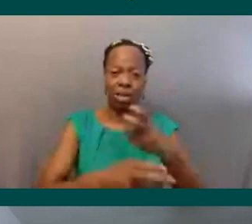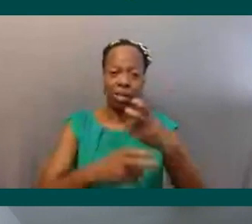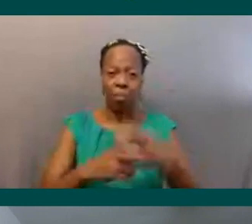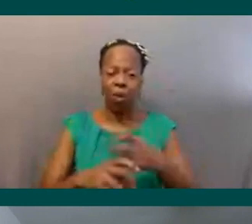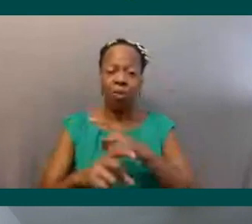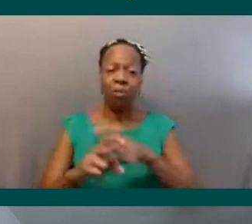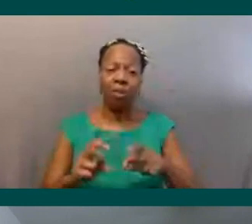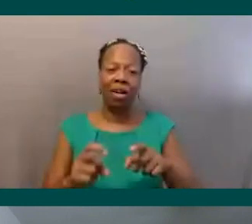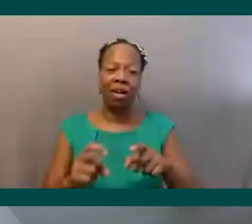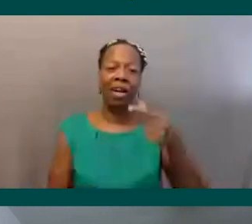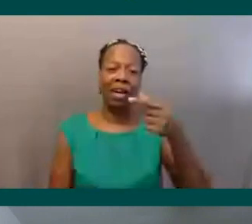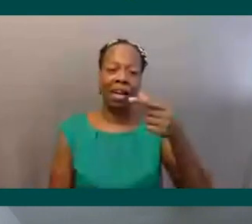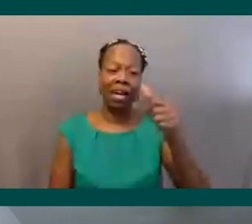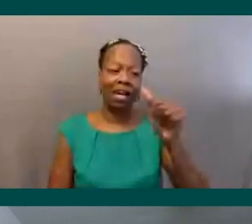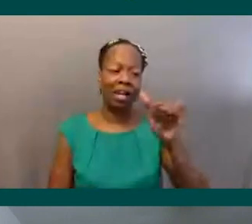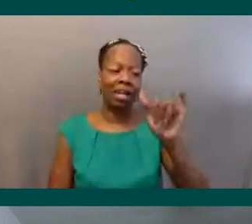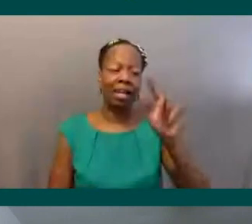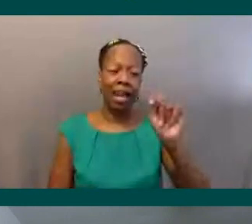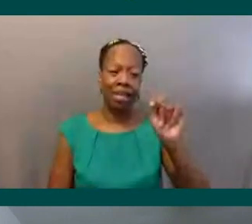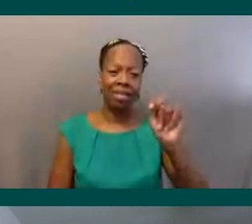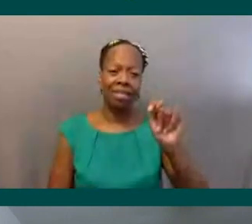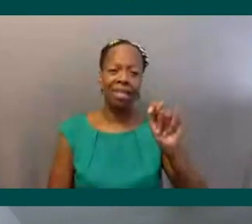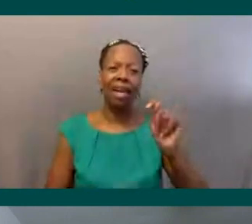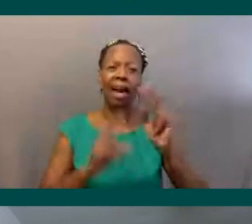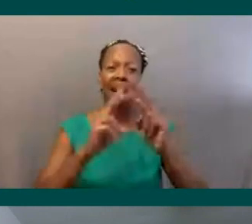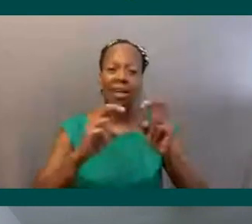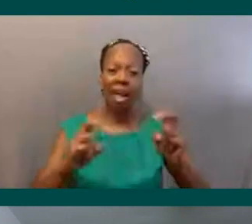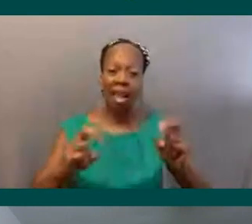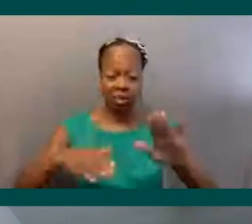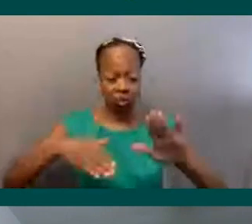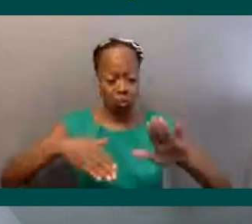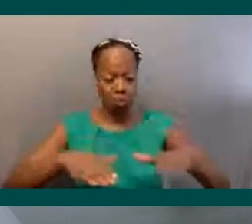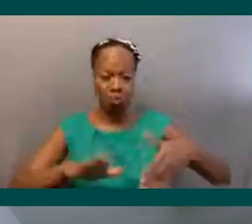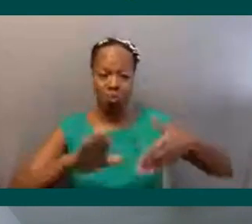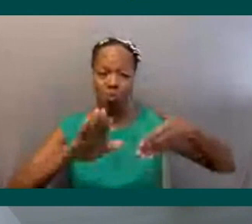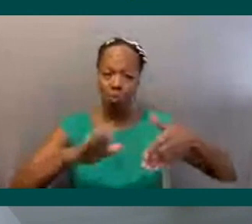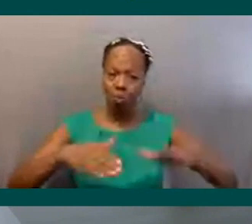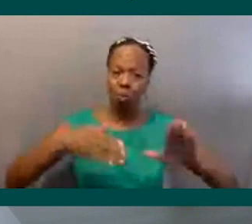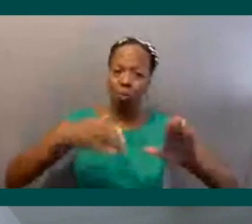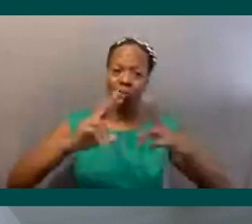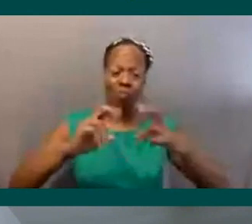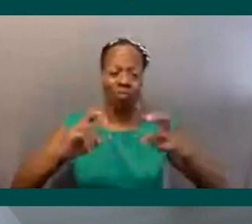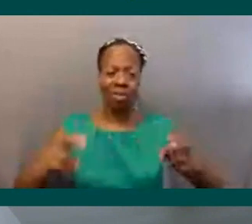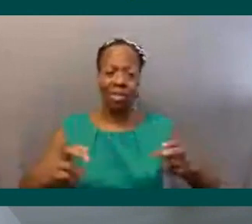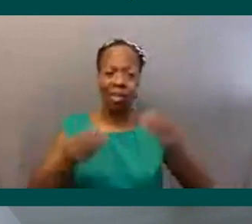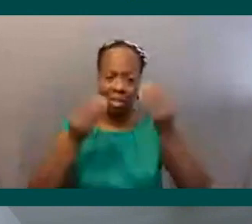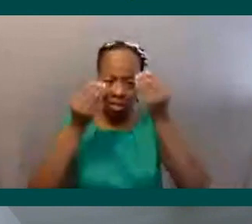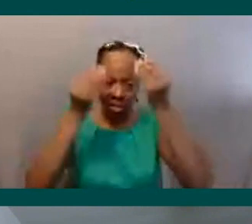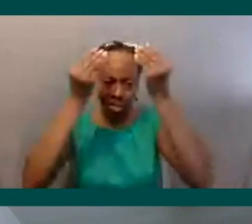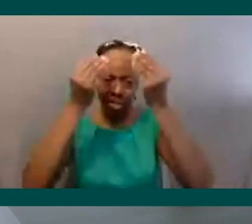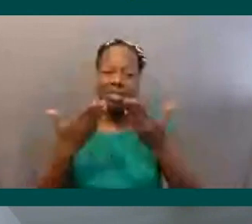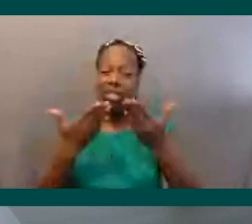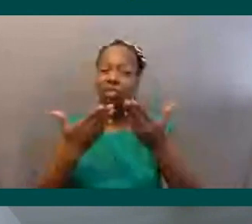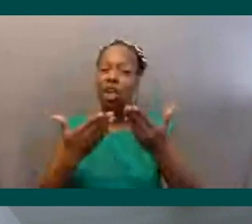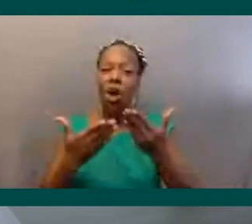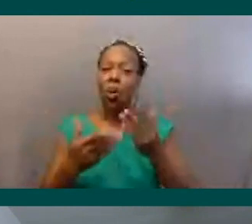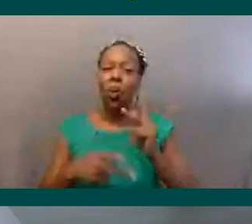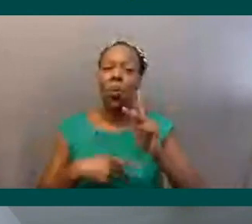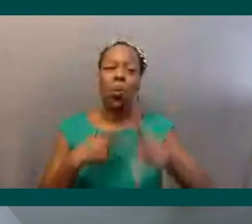and what is this person doing that shouldn't be there? And what are the things that these person is doing